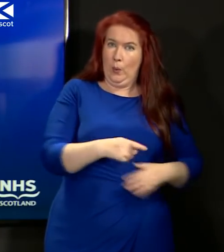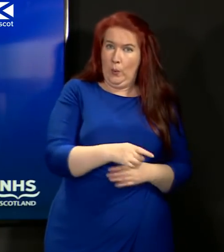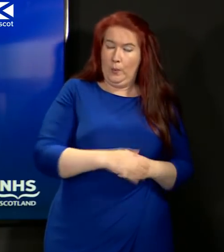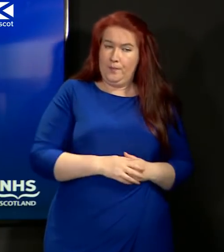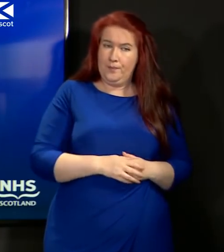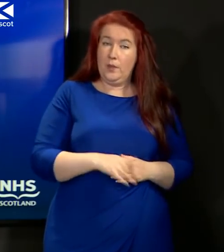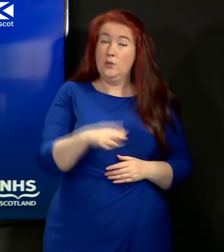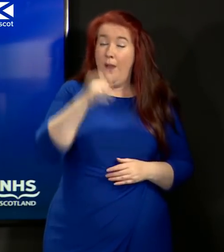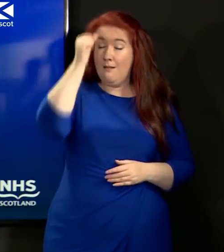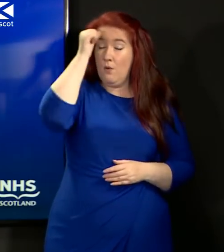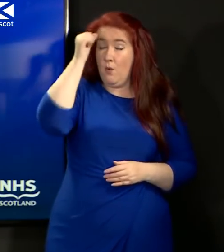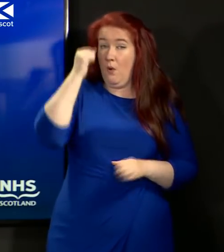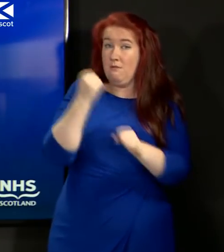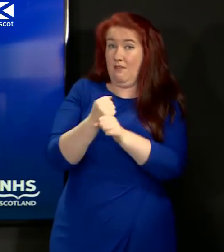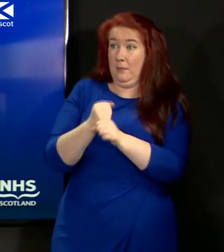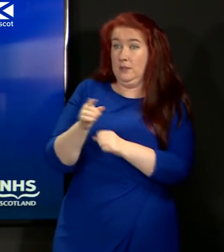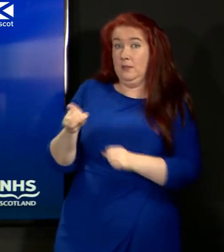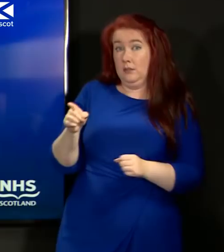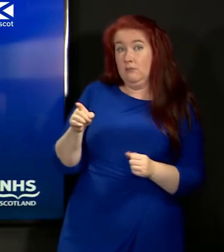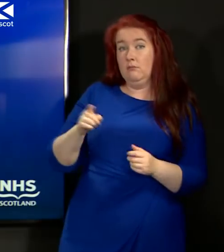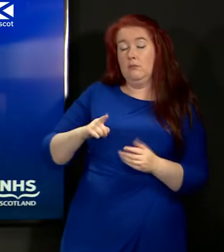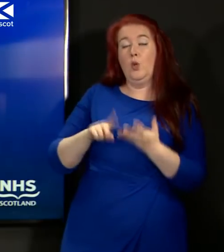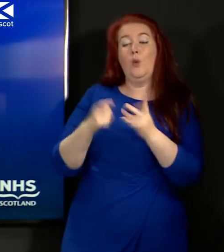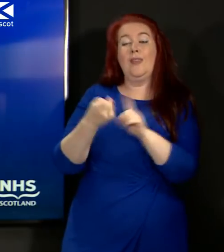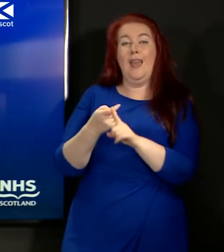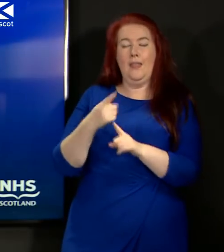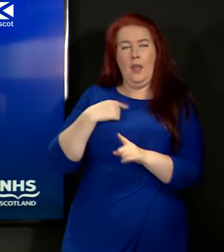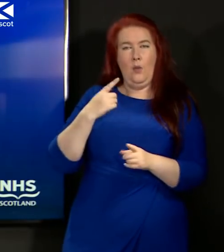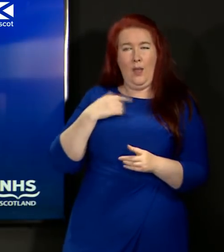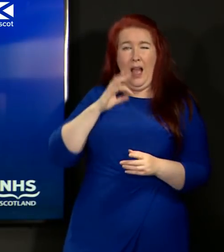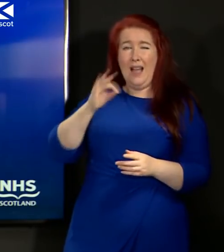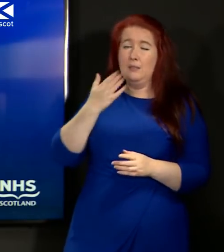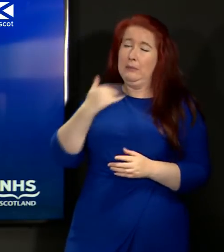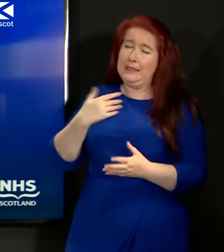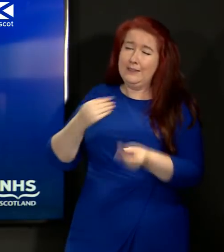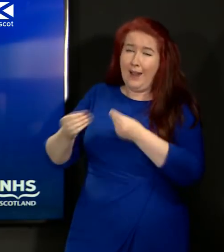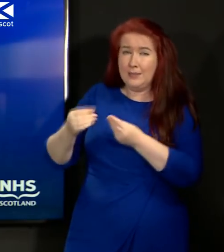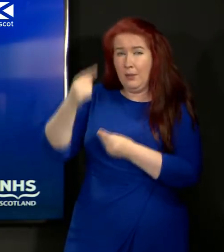have listened previously when we asked them to have flexibility within the job retention